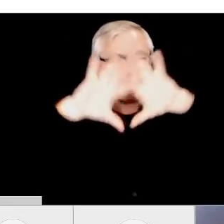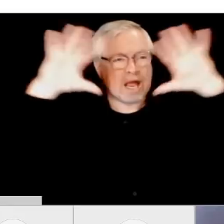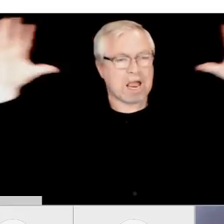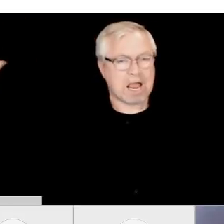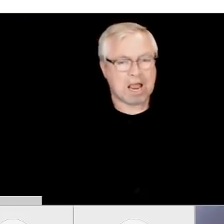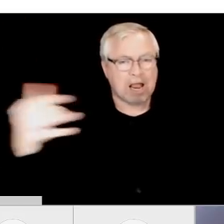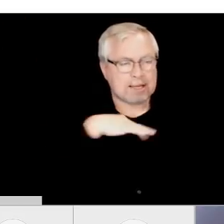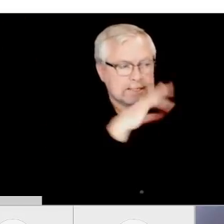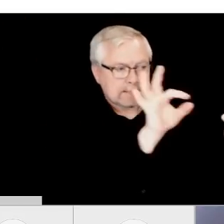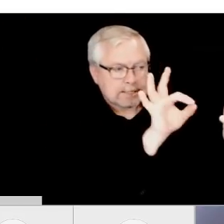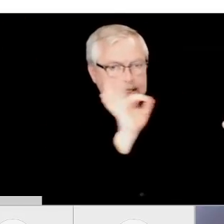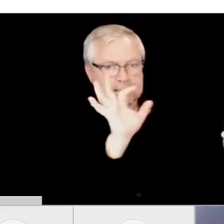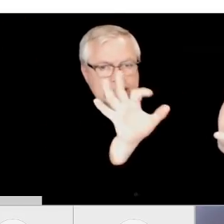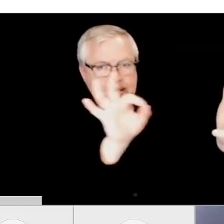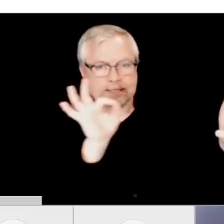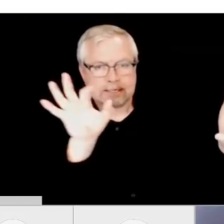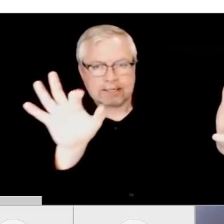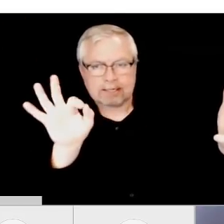this presentation.